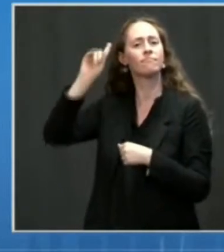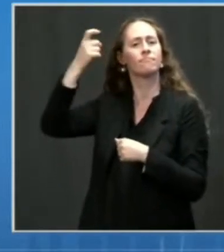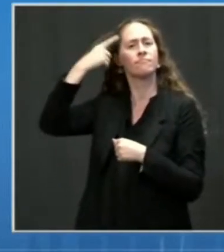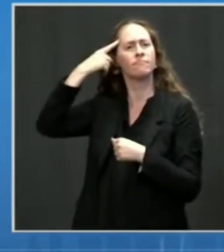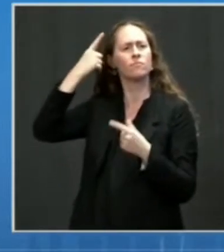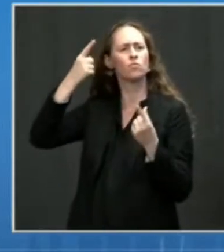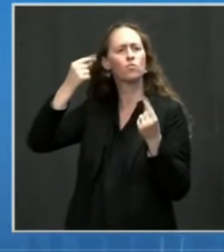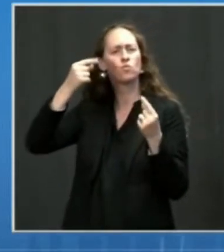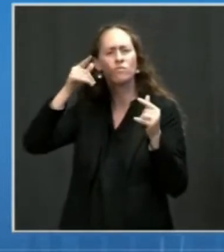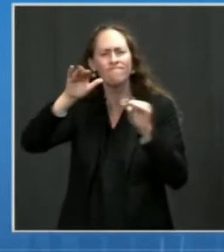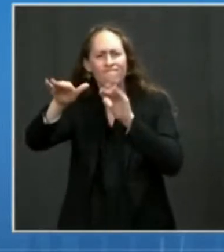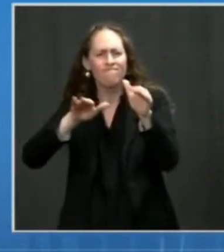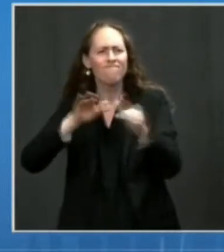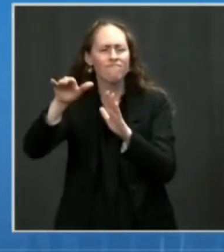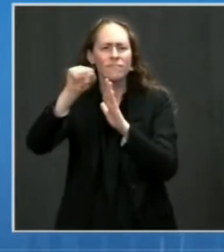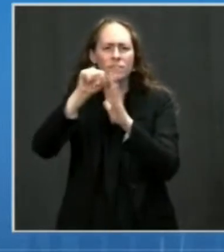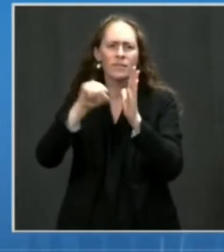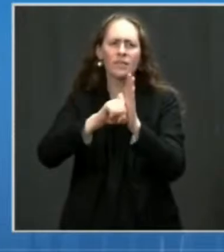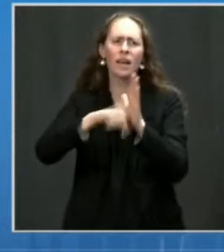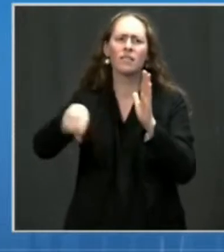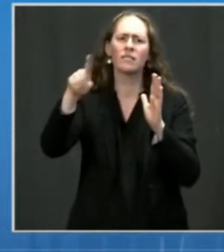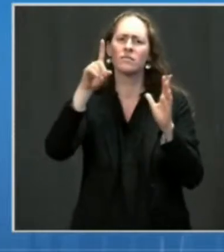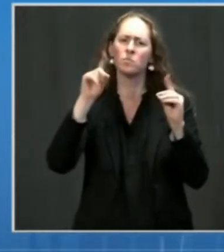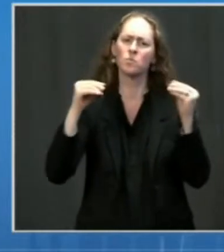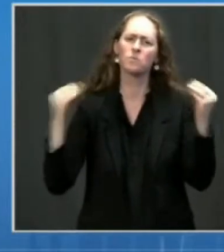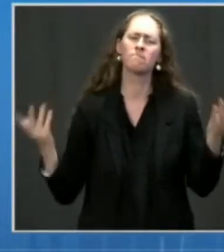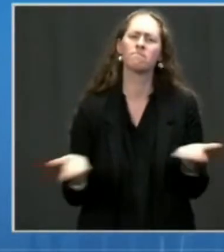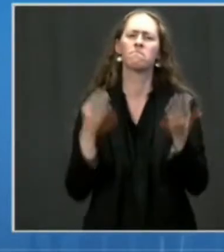AND EVERY SHOT MARTS WHILE WE WORK TO GET MORE PEOPLE